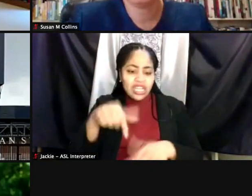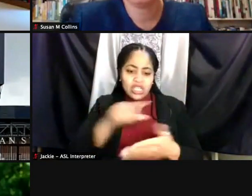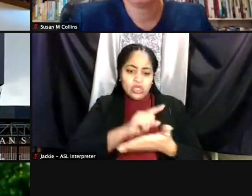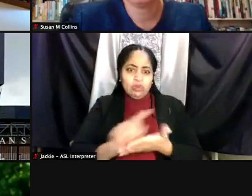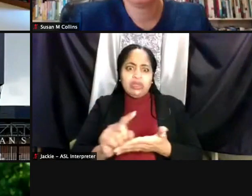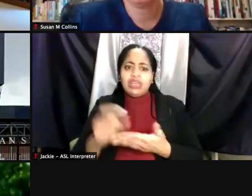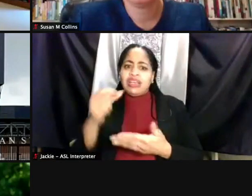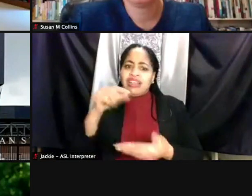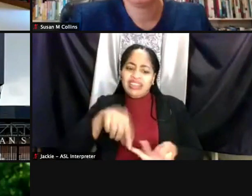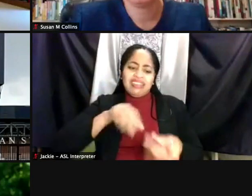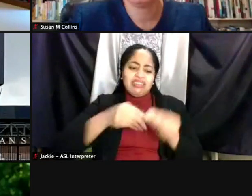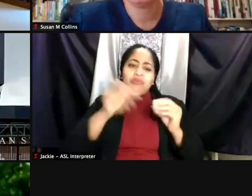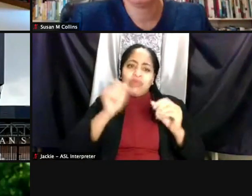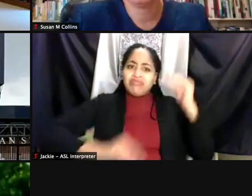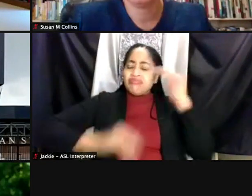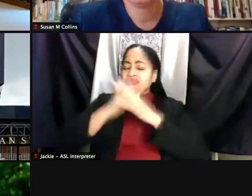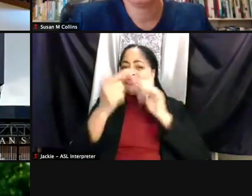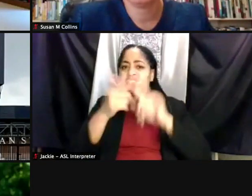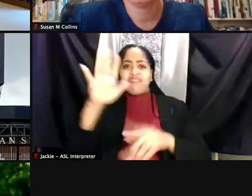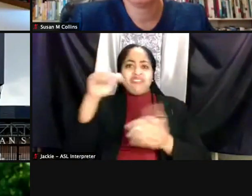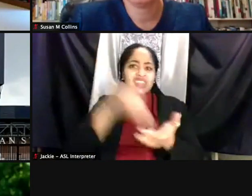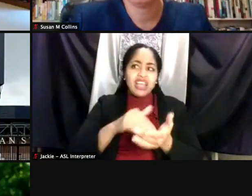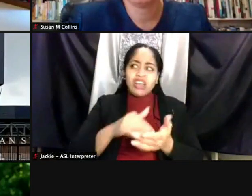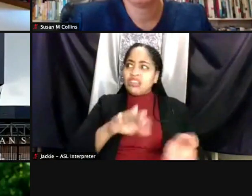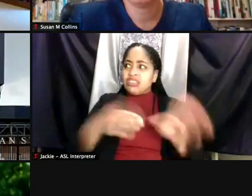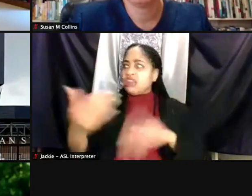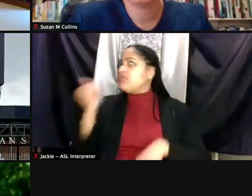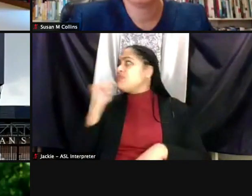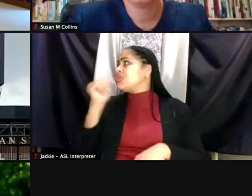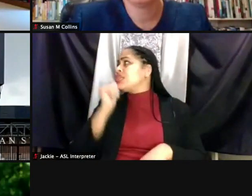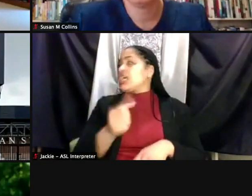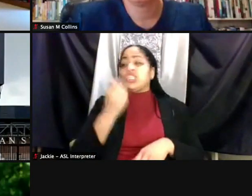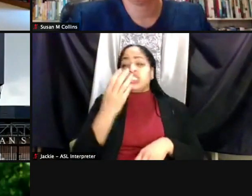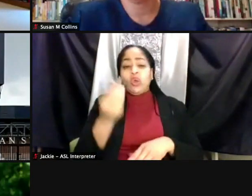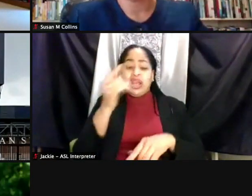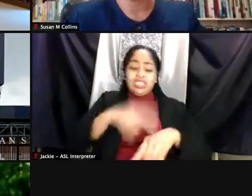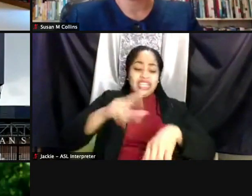could go all the way to 5,000 deaths per day. So as a nation, we're not doing very well,